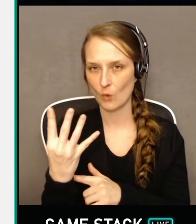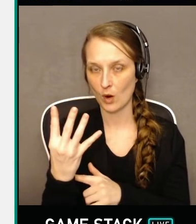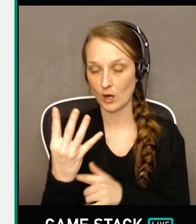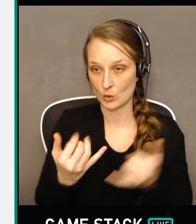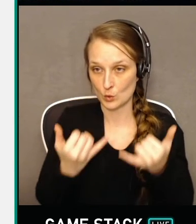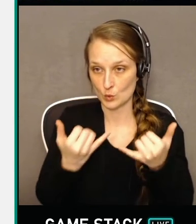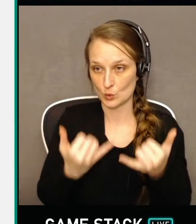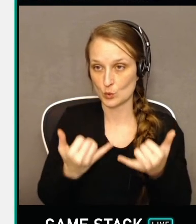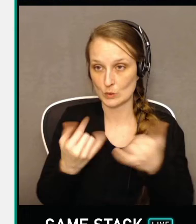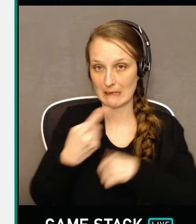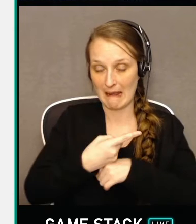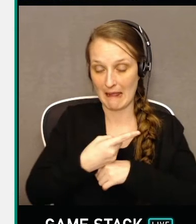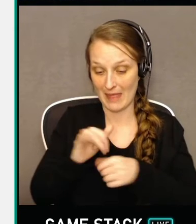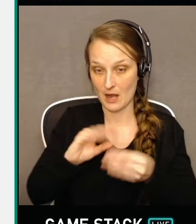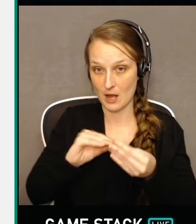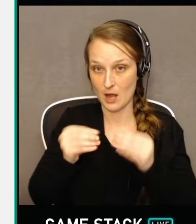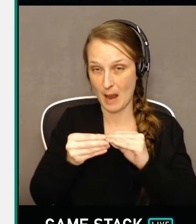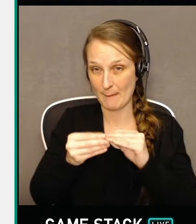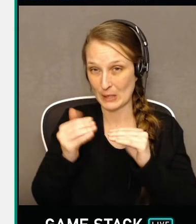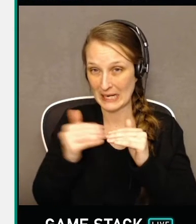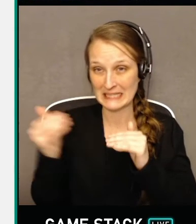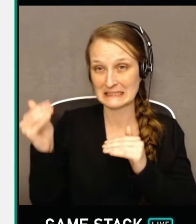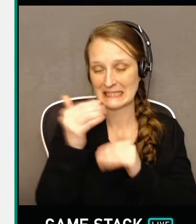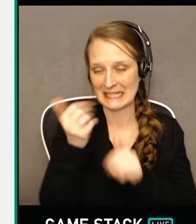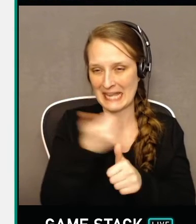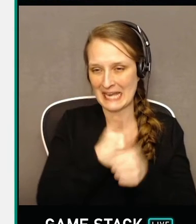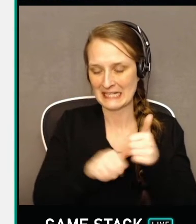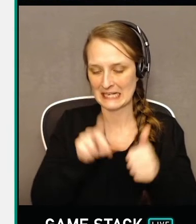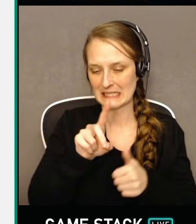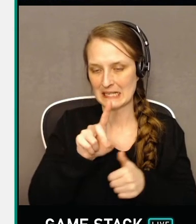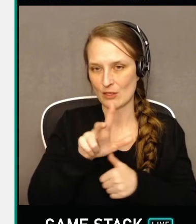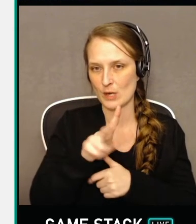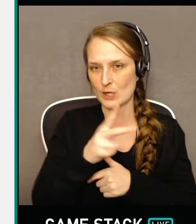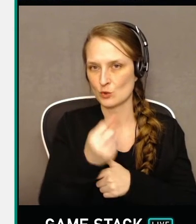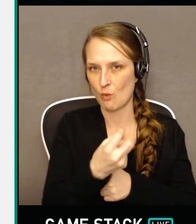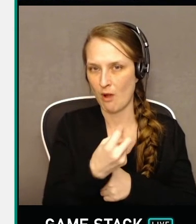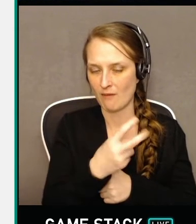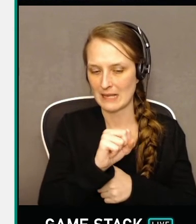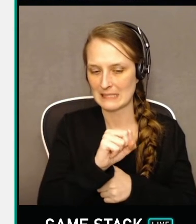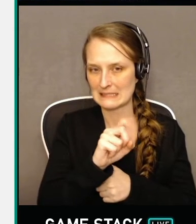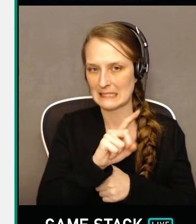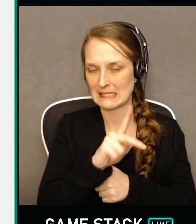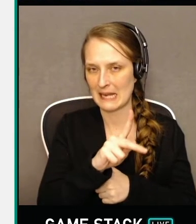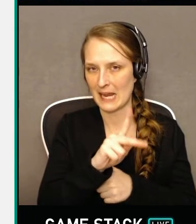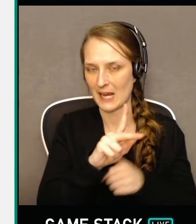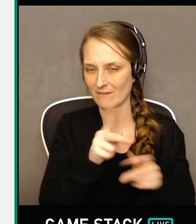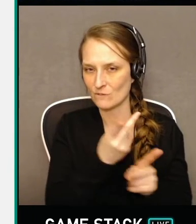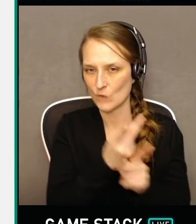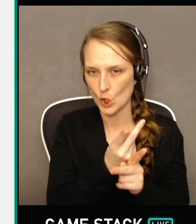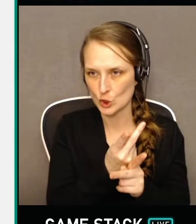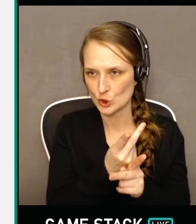this number exceeds any of the D3D12 SDK versions of any of the inbox system32 D312Core.dlls